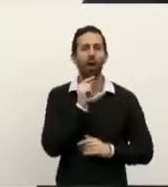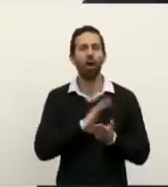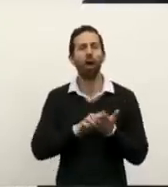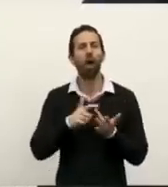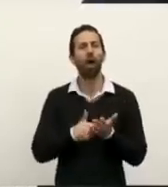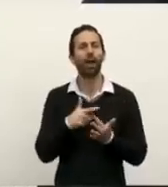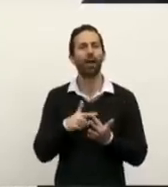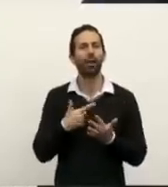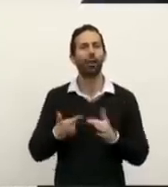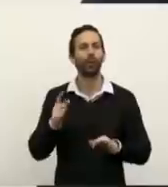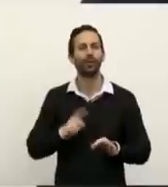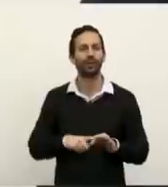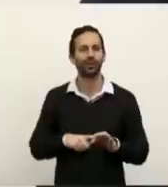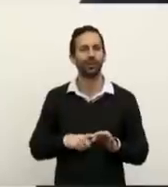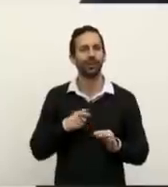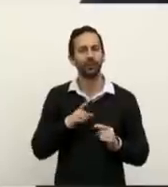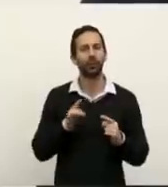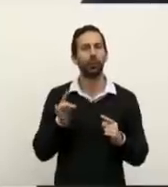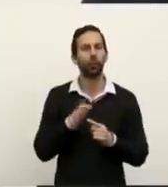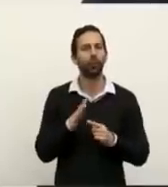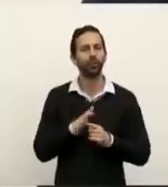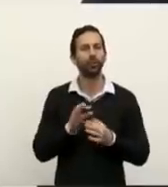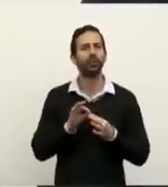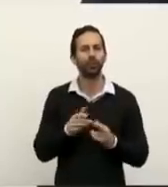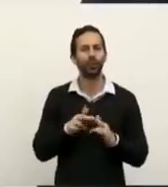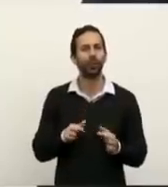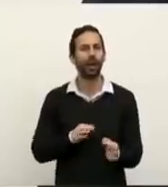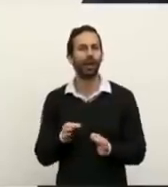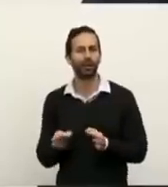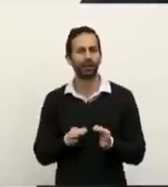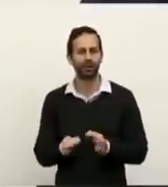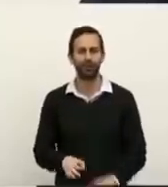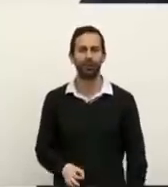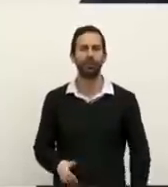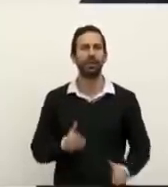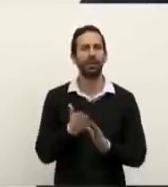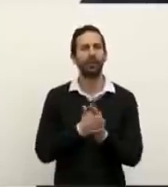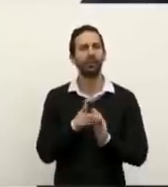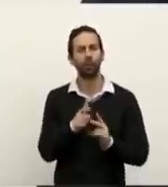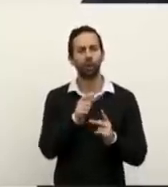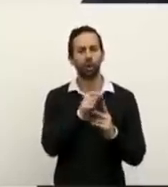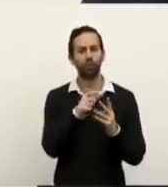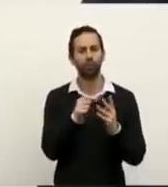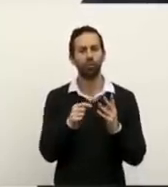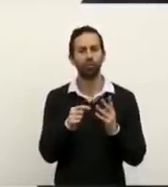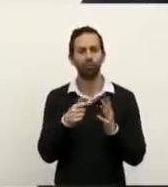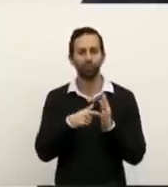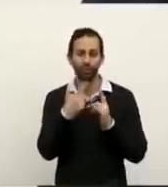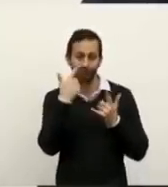is a really important part of a plan. It gives them the opportunity to test items and see how that's working.